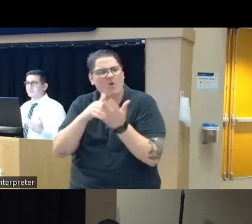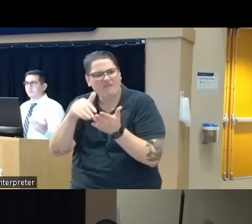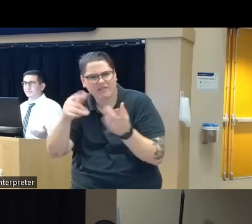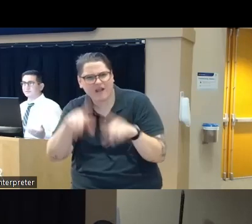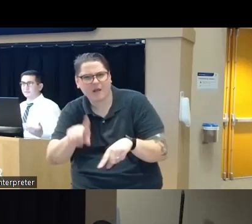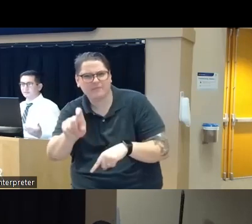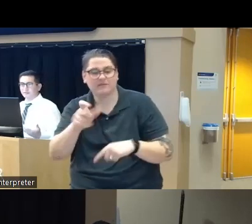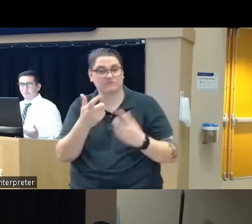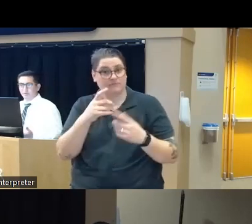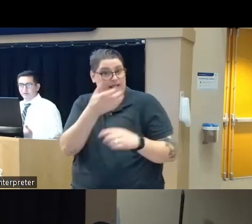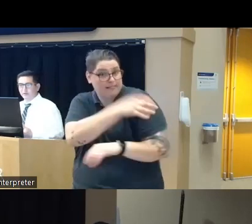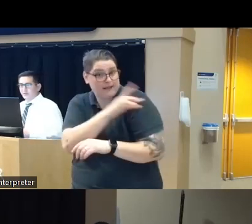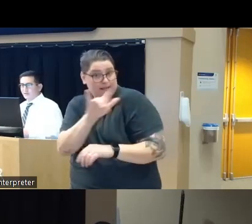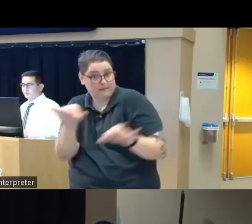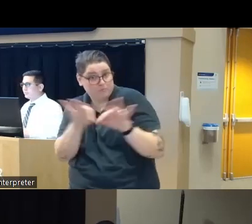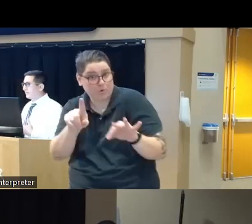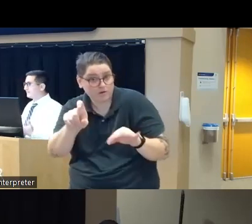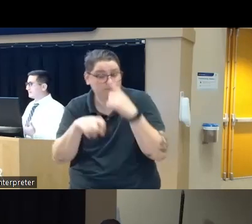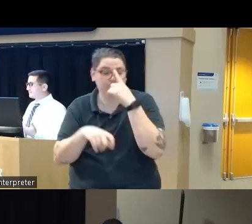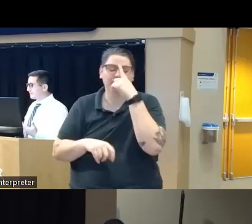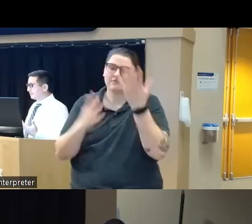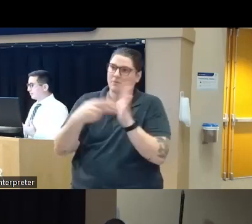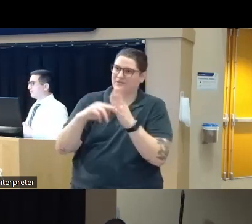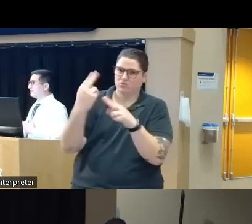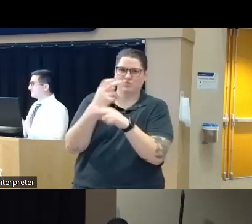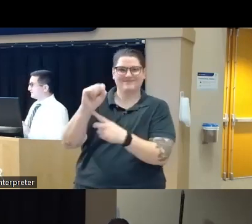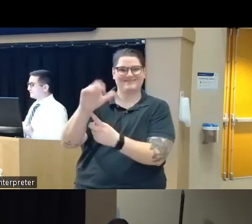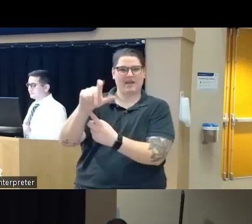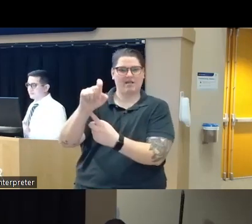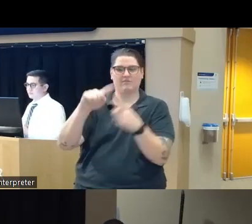is it something that's clinically important and so utilizing a scale where you can assess these